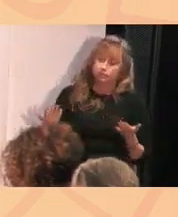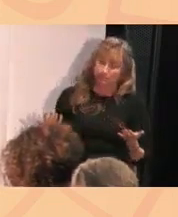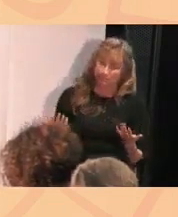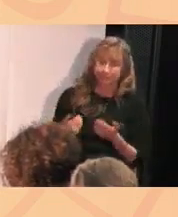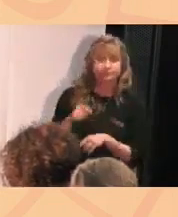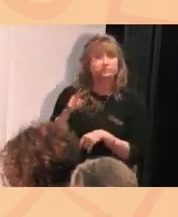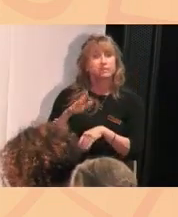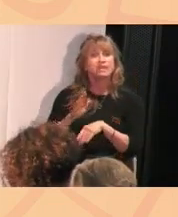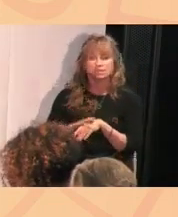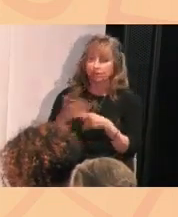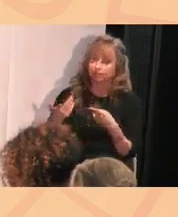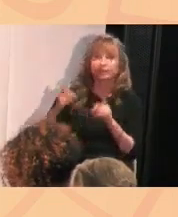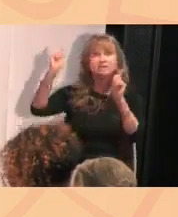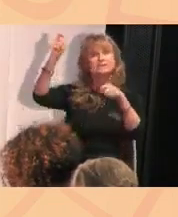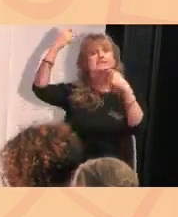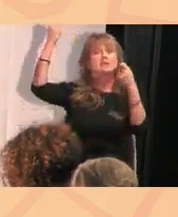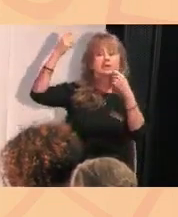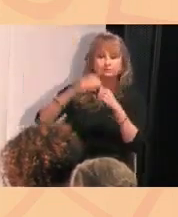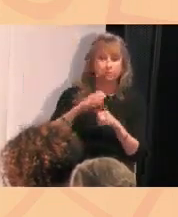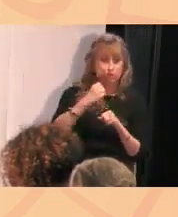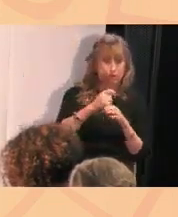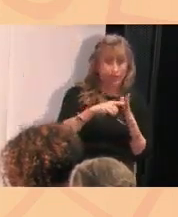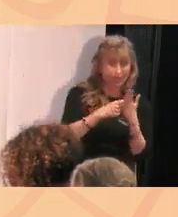the joys of British cooking.